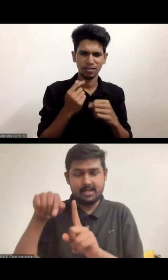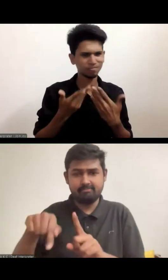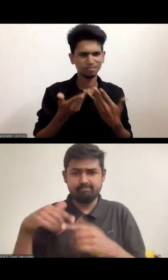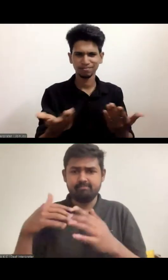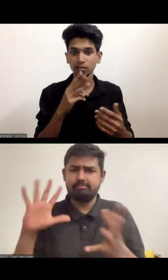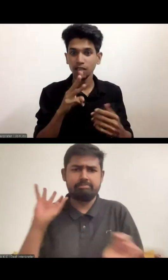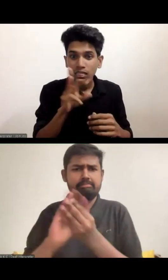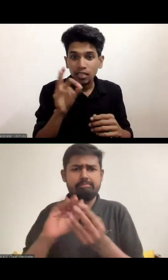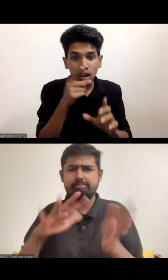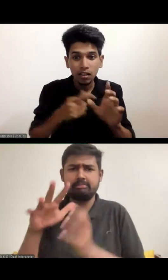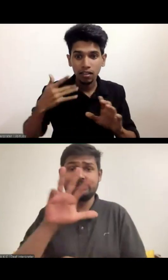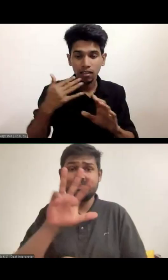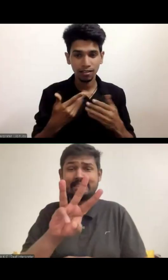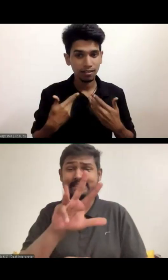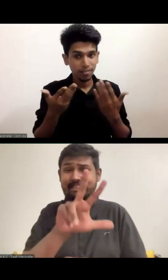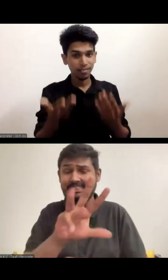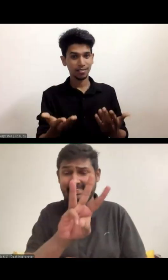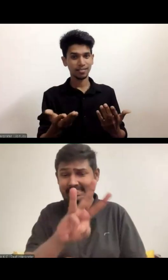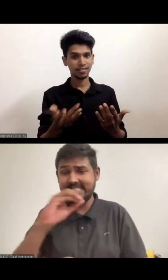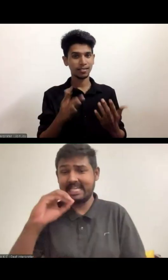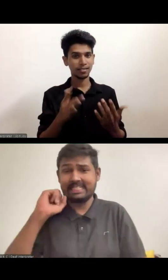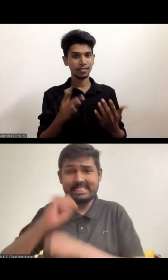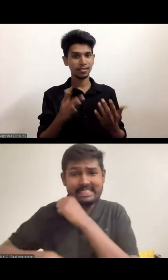On disability advocacy, policy and research.